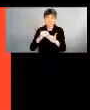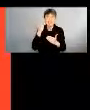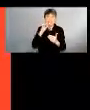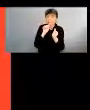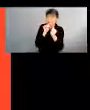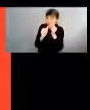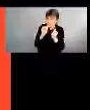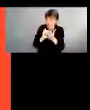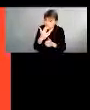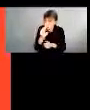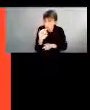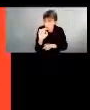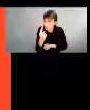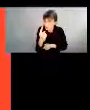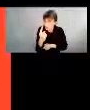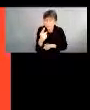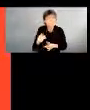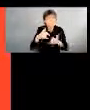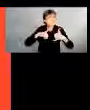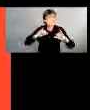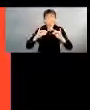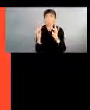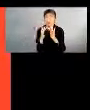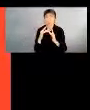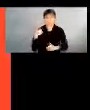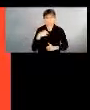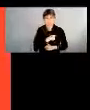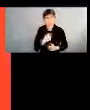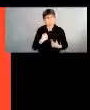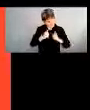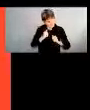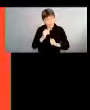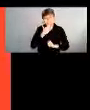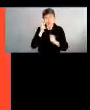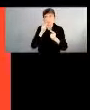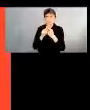assistance, reach out anyway and we will do our best to accommodate your request.